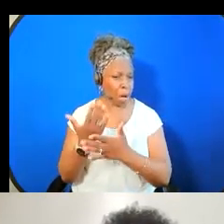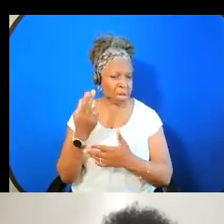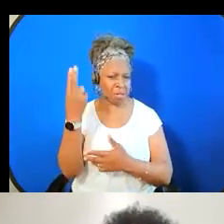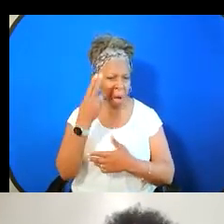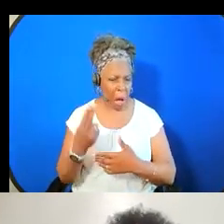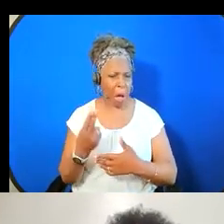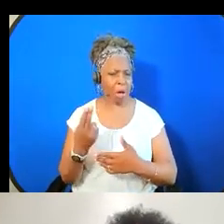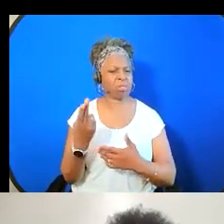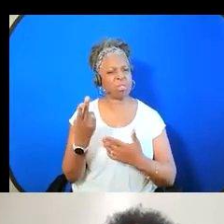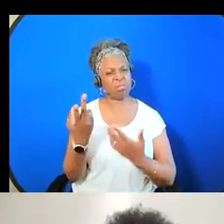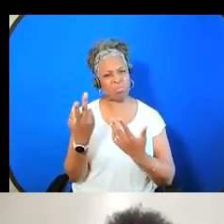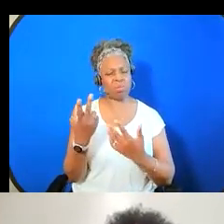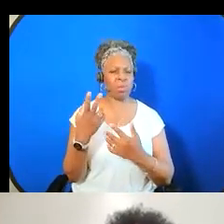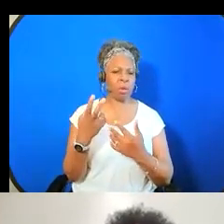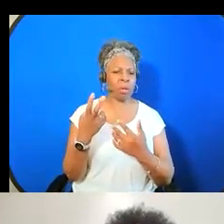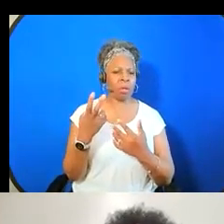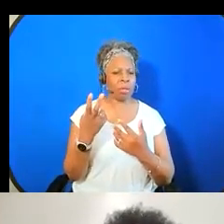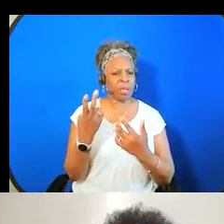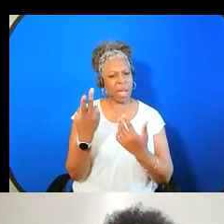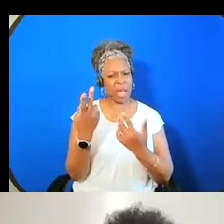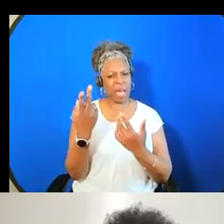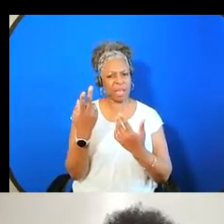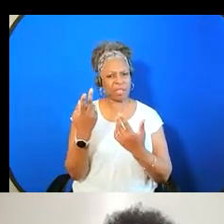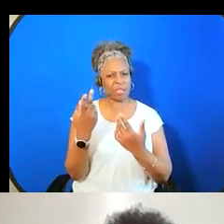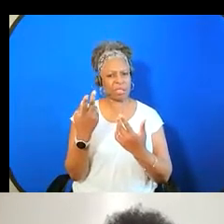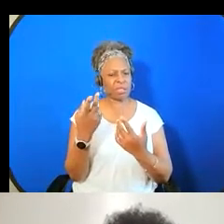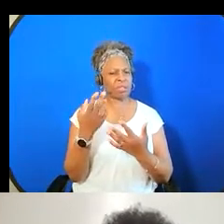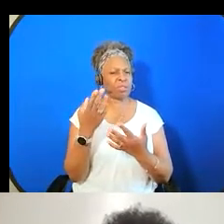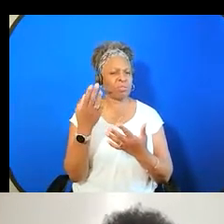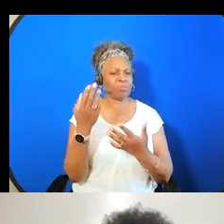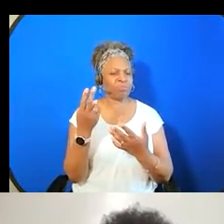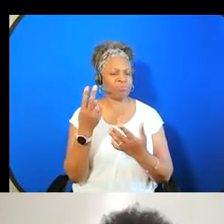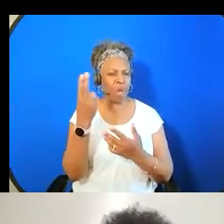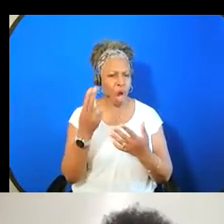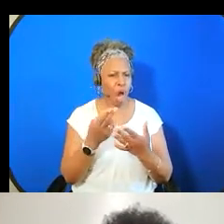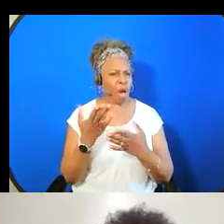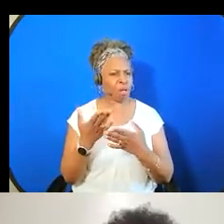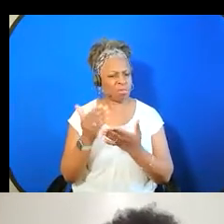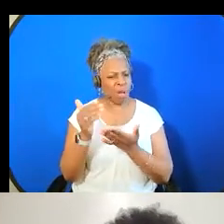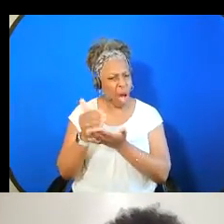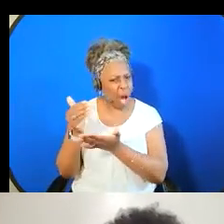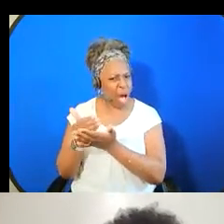the specific location of Hökarängen, which is a small borough in Stockholm.